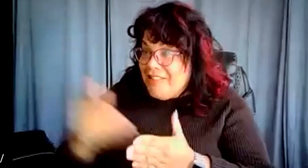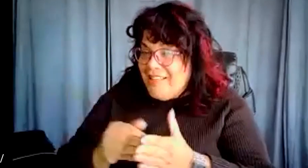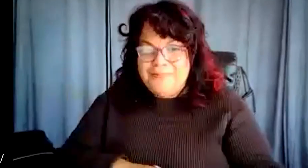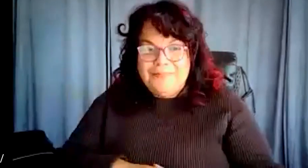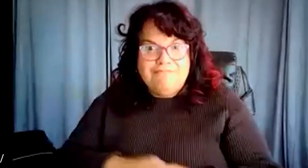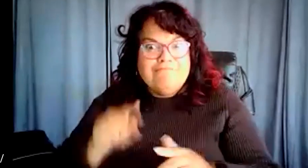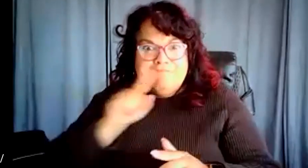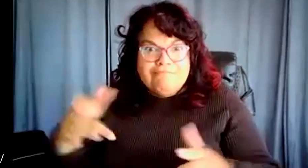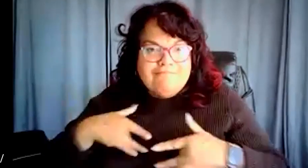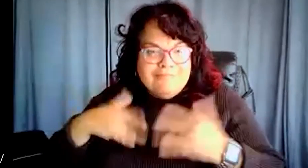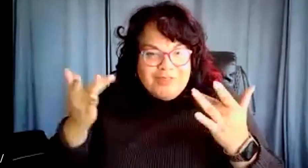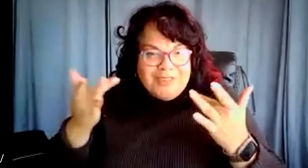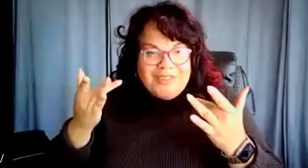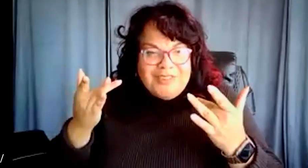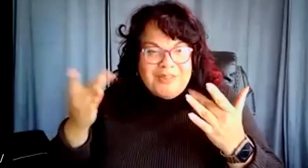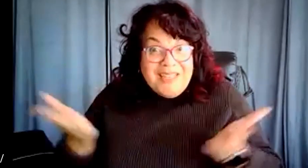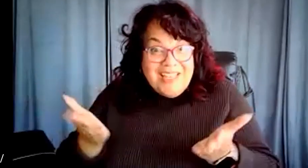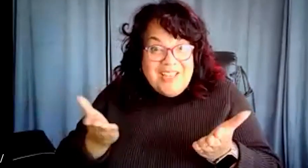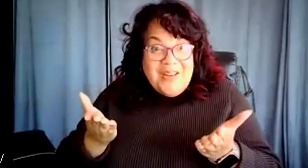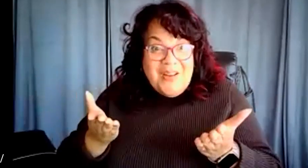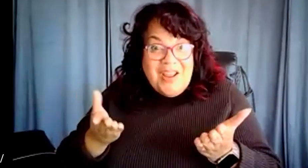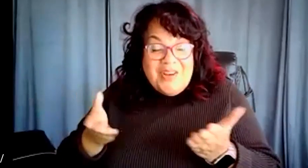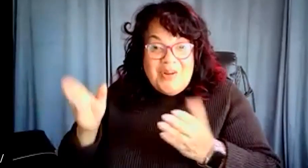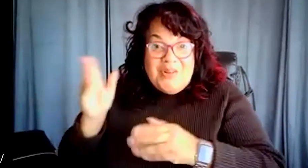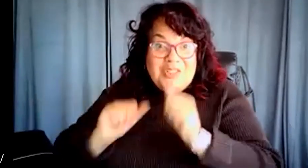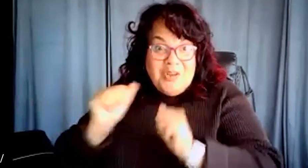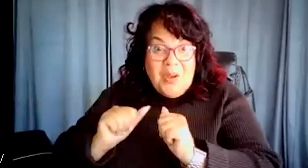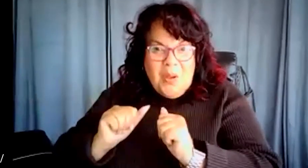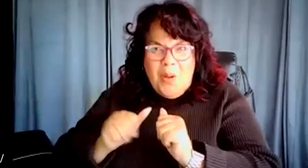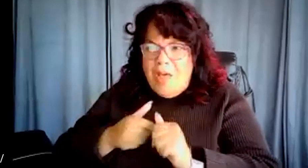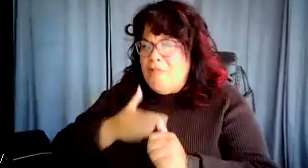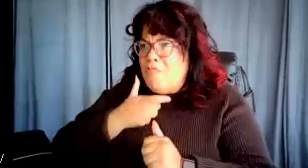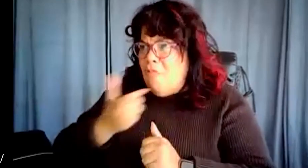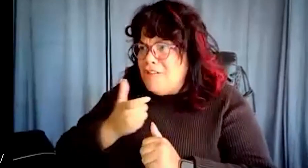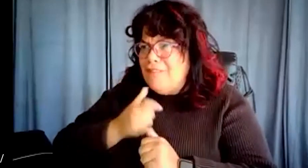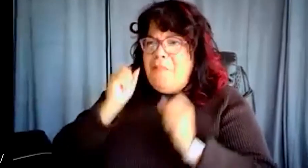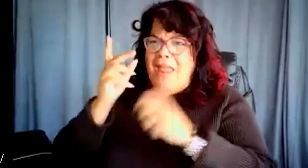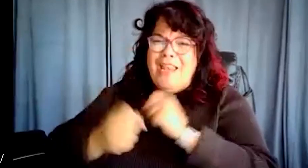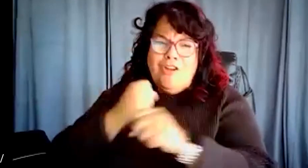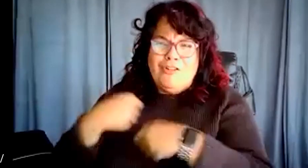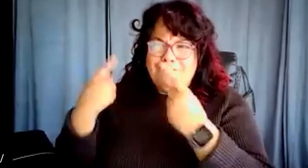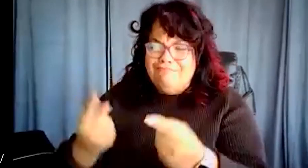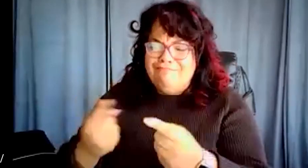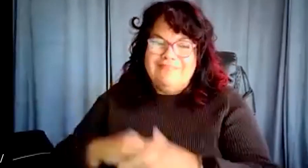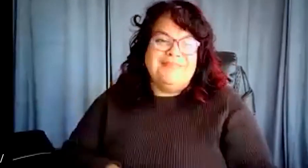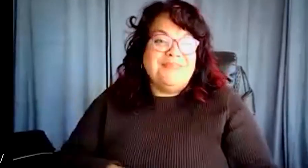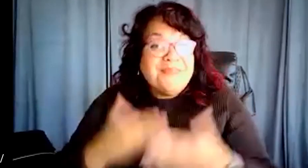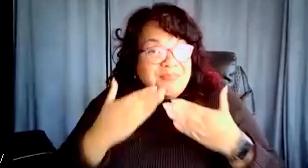I'm so excited to be on your show after so many years of watching it. Oh, thanks.